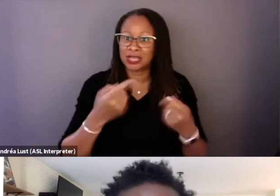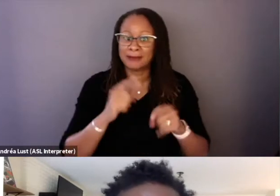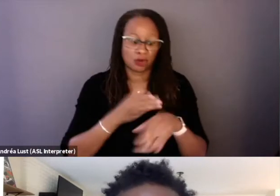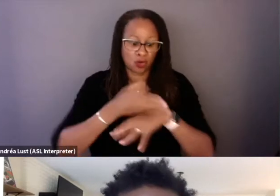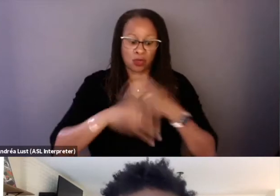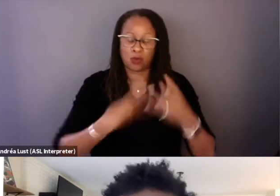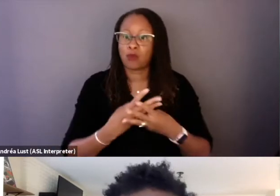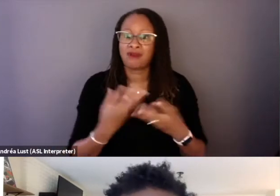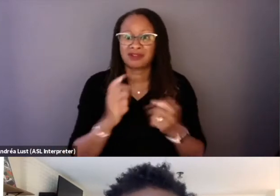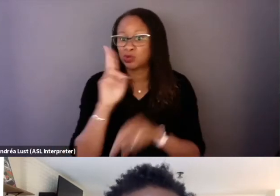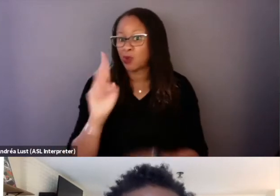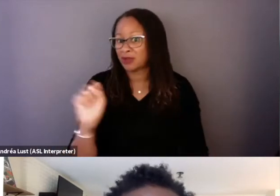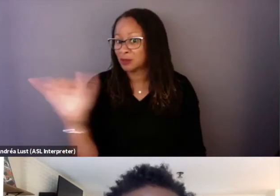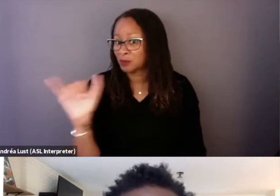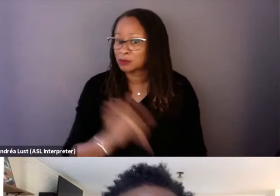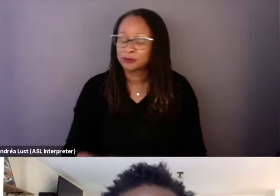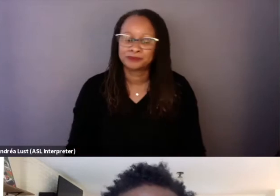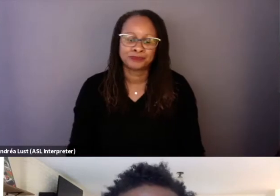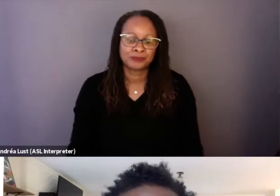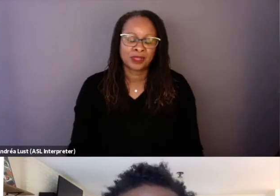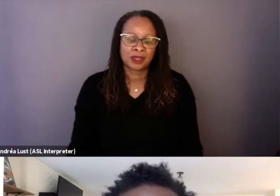Yeah. So, it was really intense,